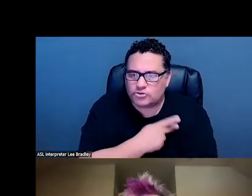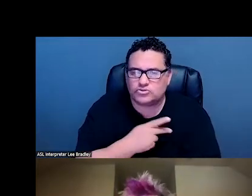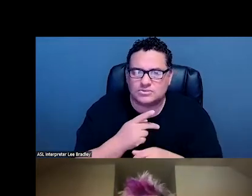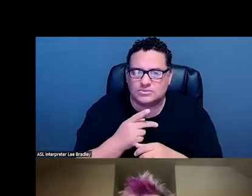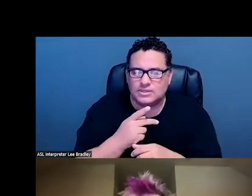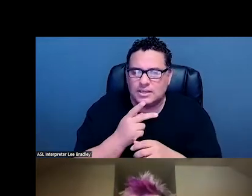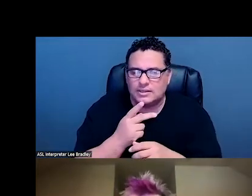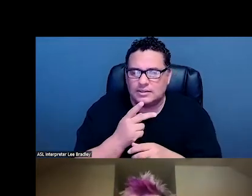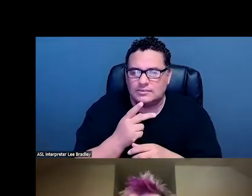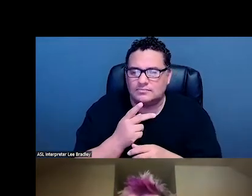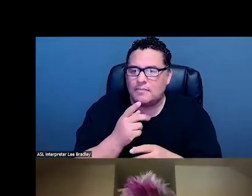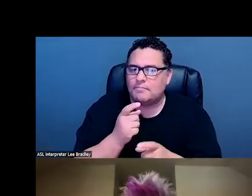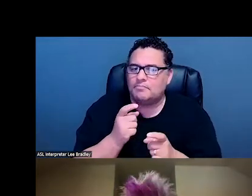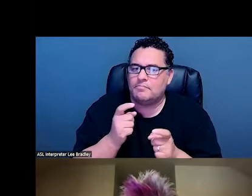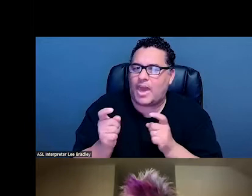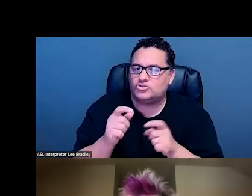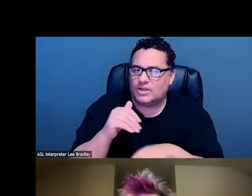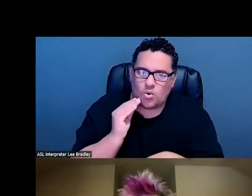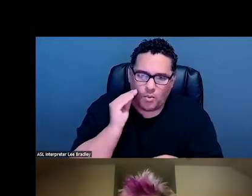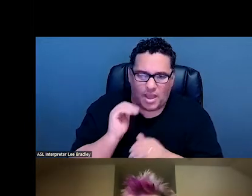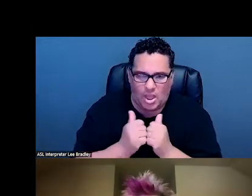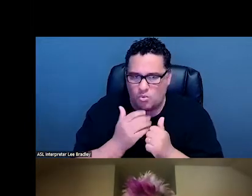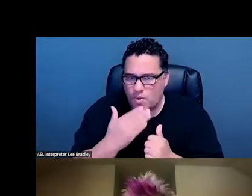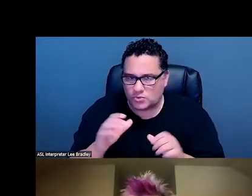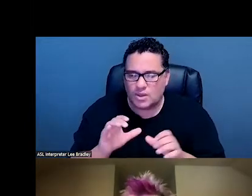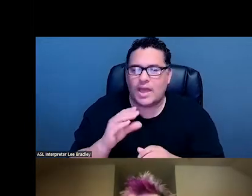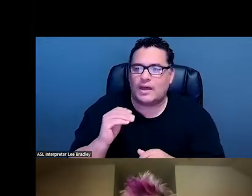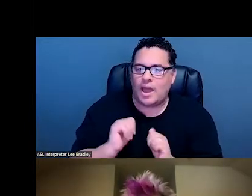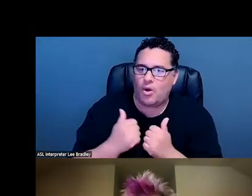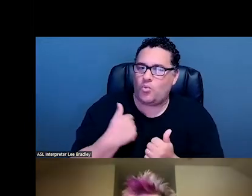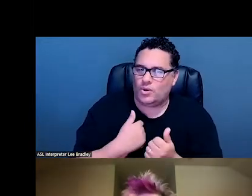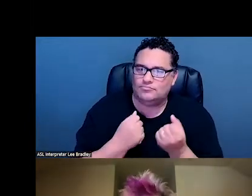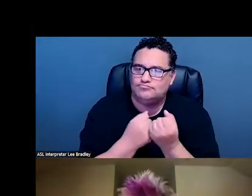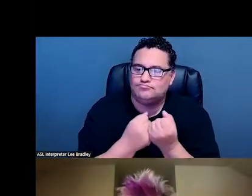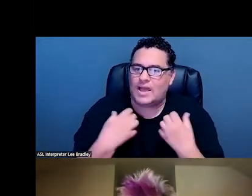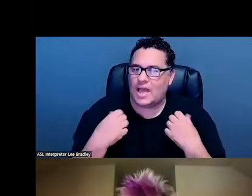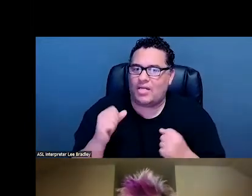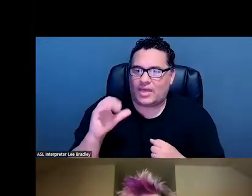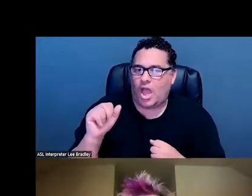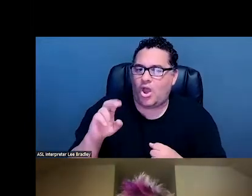AND HOW, WE HELP AUGMENT THE HEALTH CARE SYSTEM, AND THE VERY COST EFFECTIVE WAY. THE